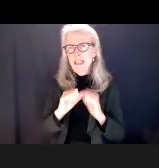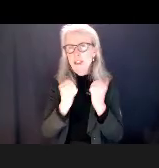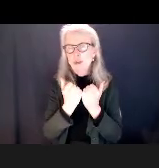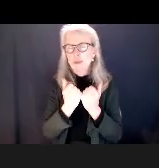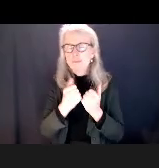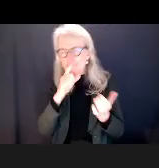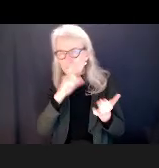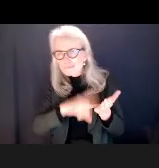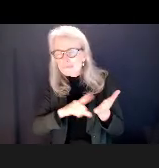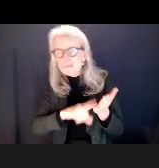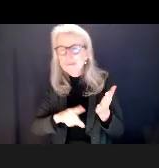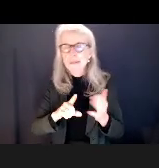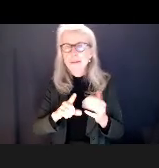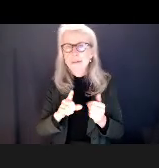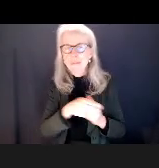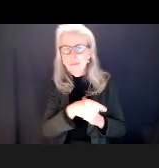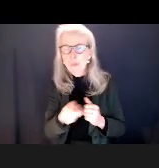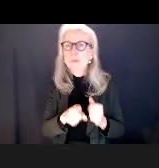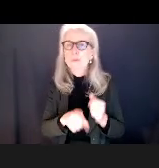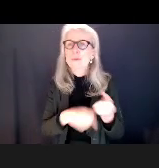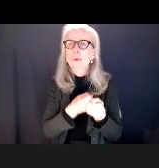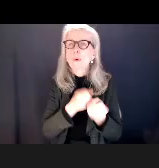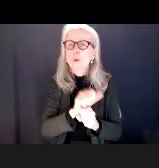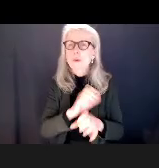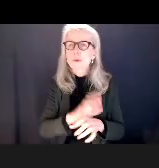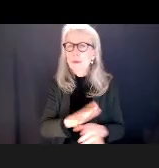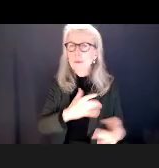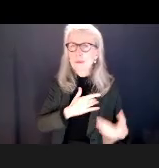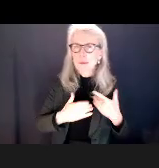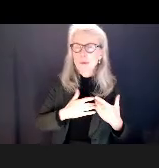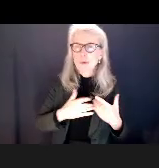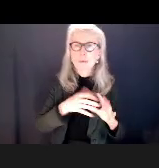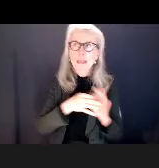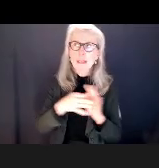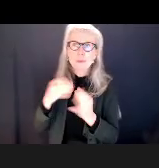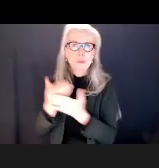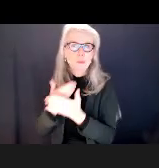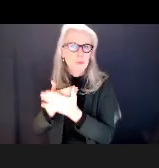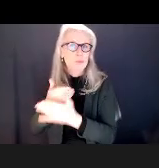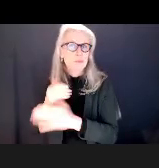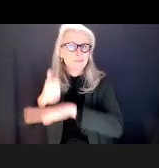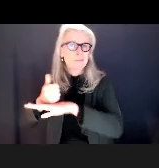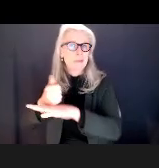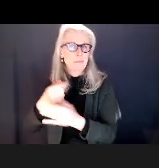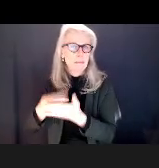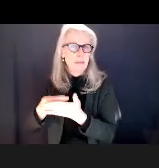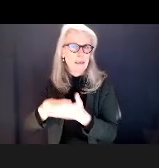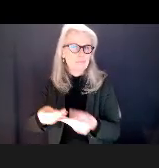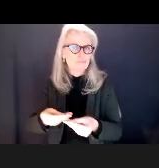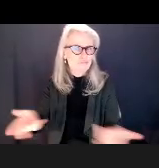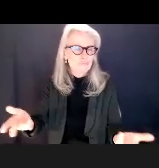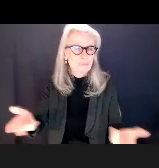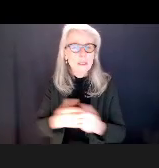support workers have with funding model reforms, specifically whether those reforms address or